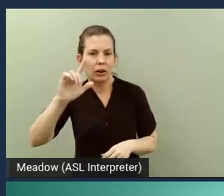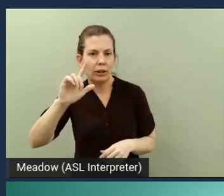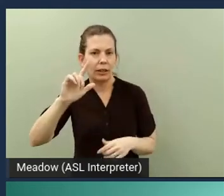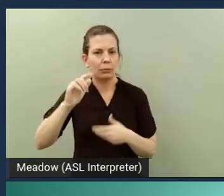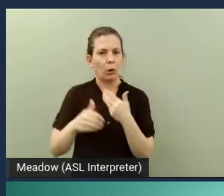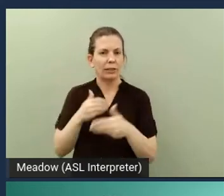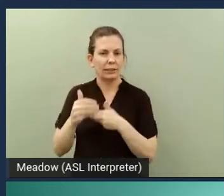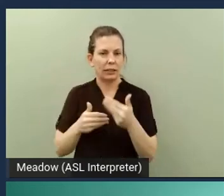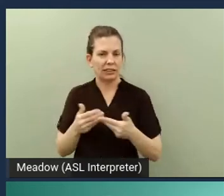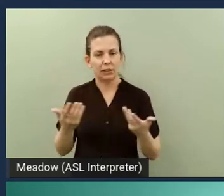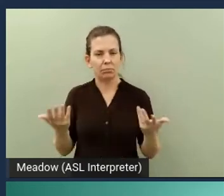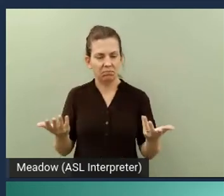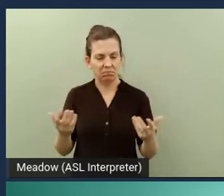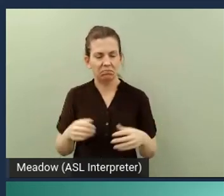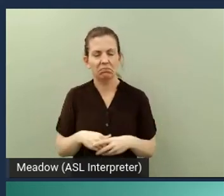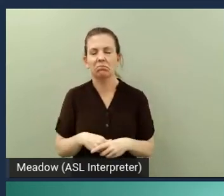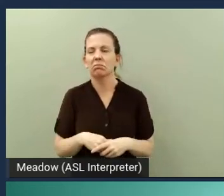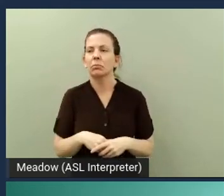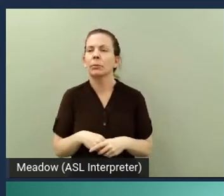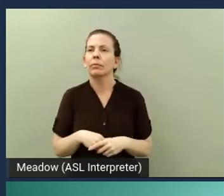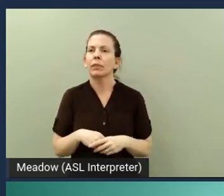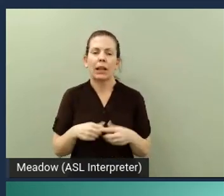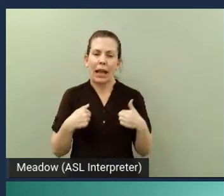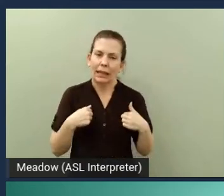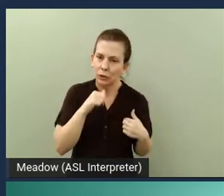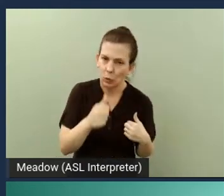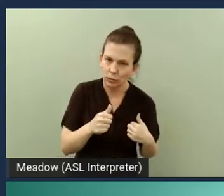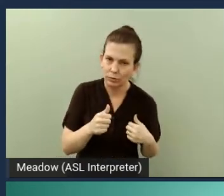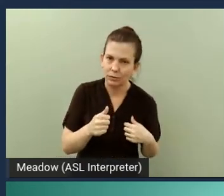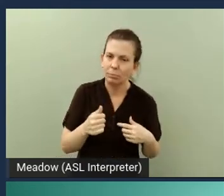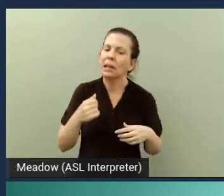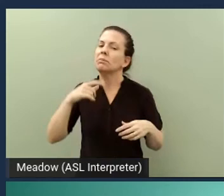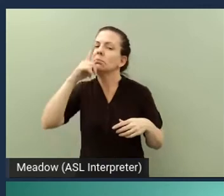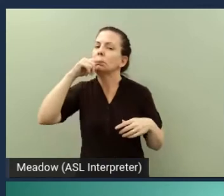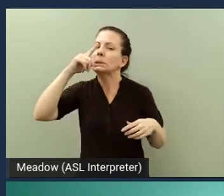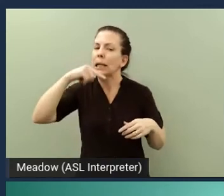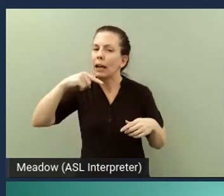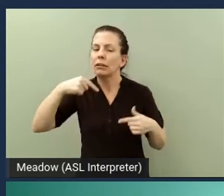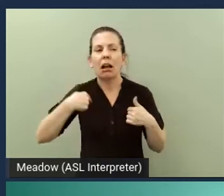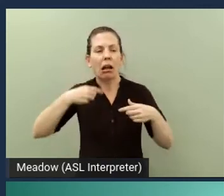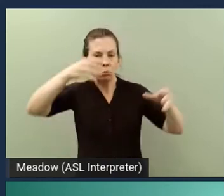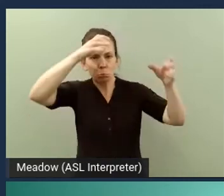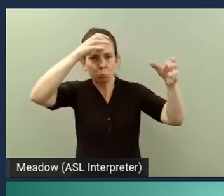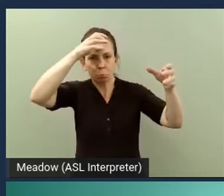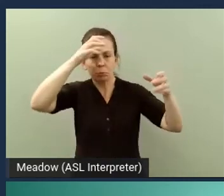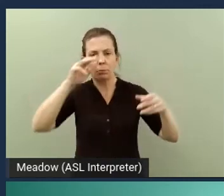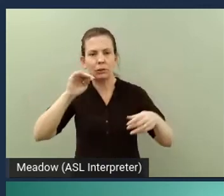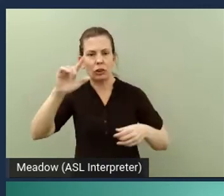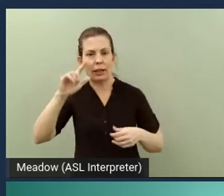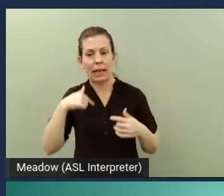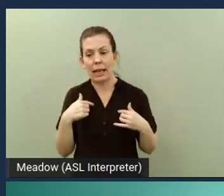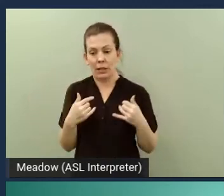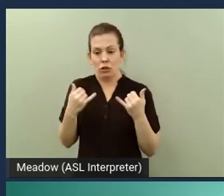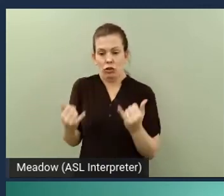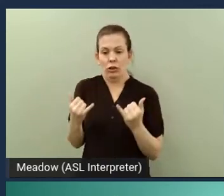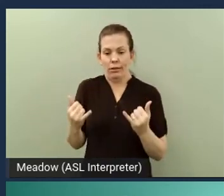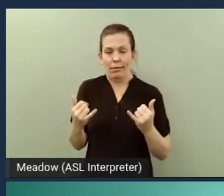and things like that, which I don't, but like, let's say that I did. And I already currently had a lot